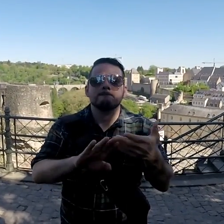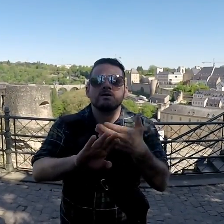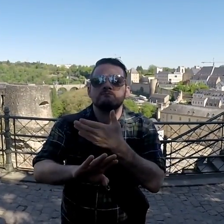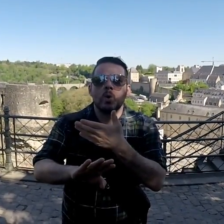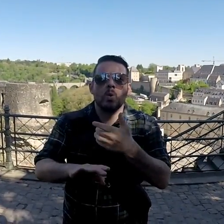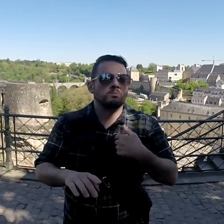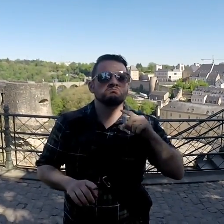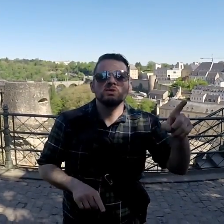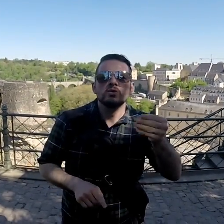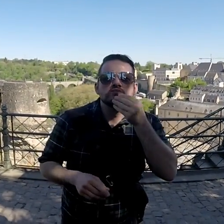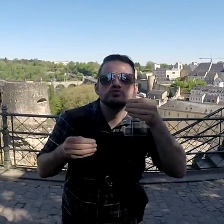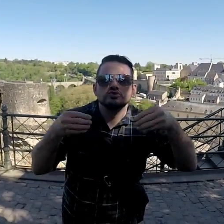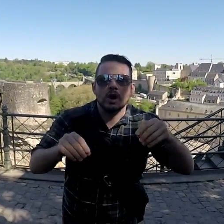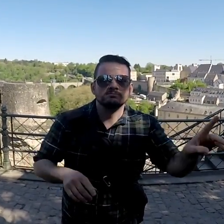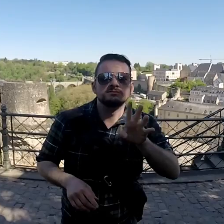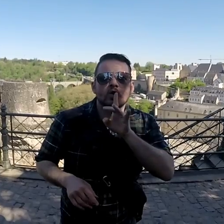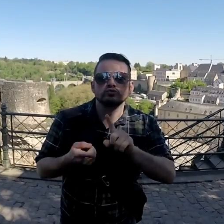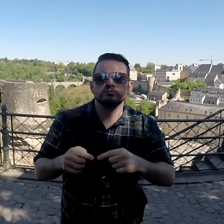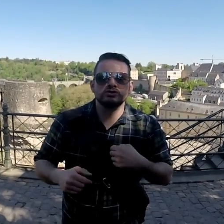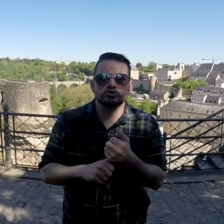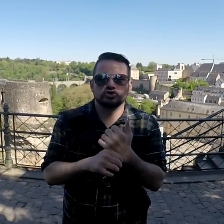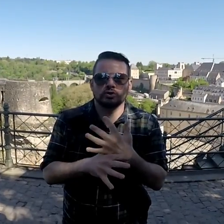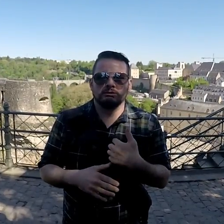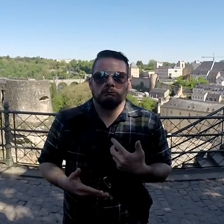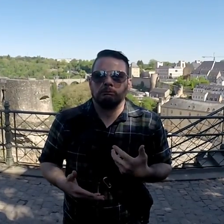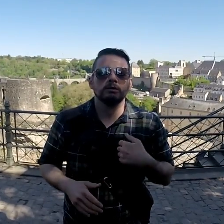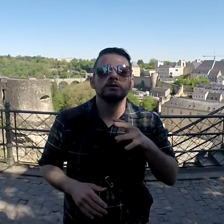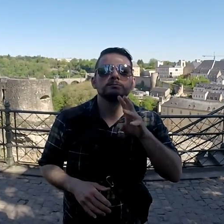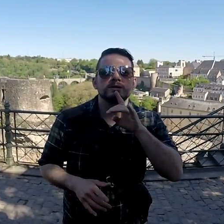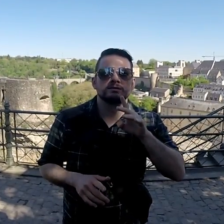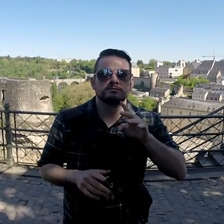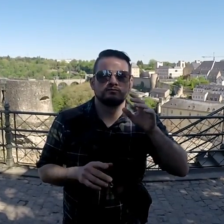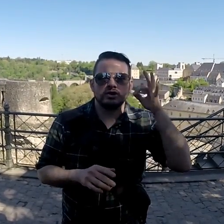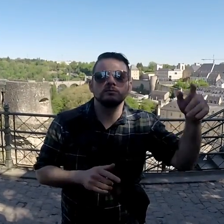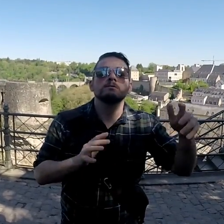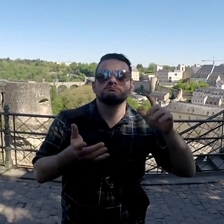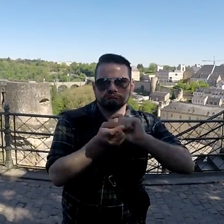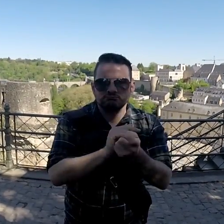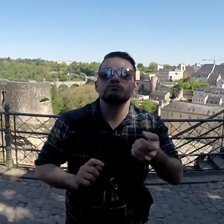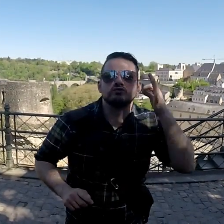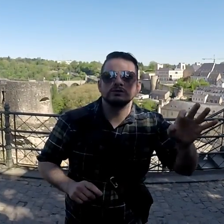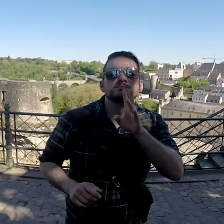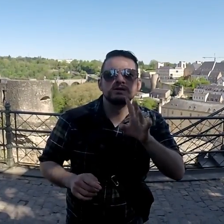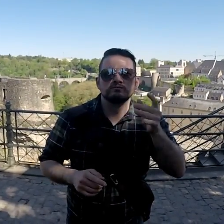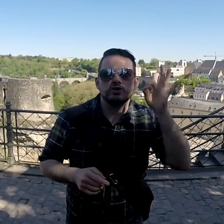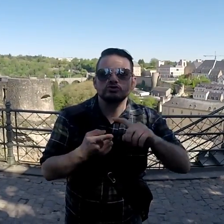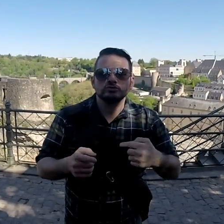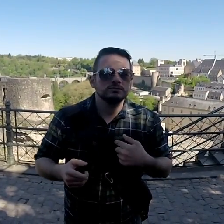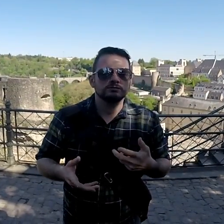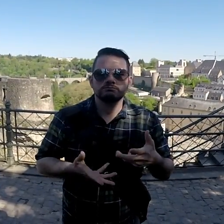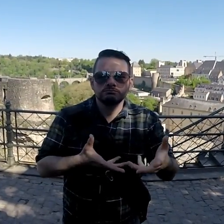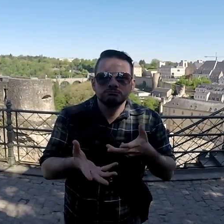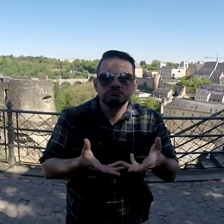Before that, I went to a supermarket, I was addressed in German. I had no idea so I responded in French and they switched to French for me!